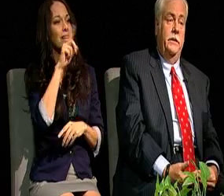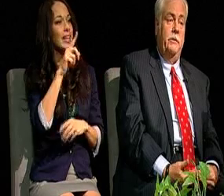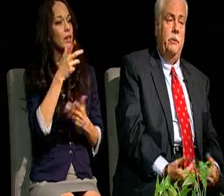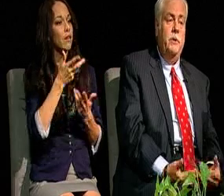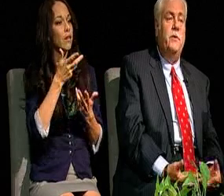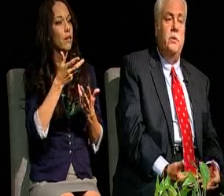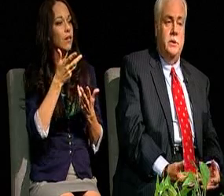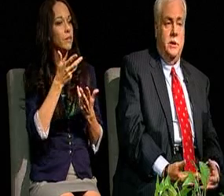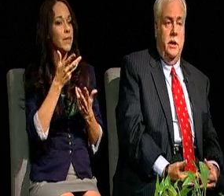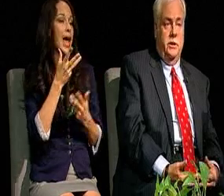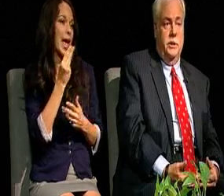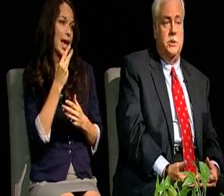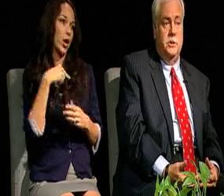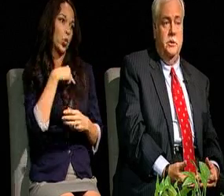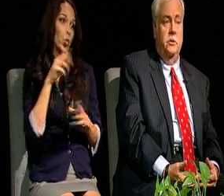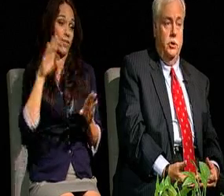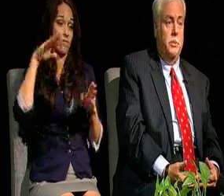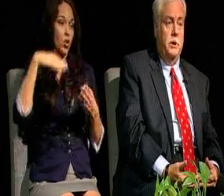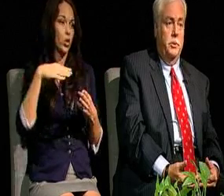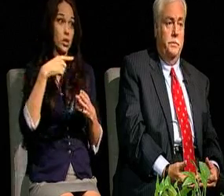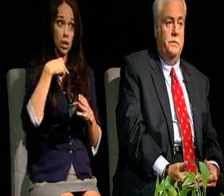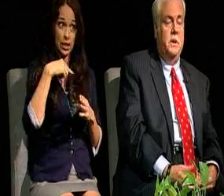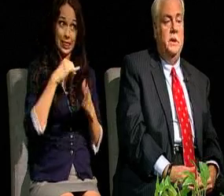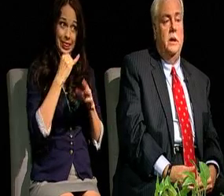and we focus a lot of the Institute on young people,